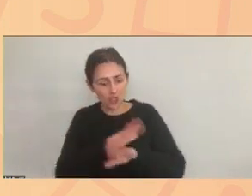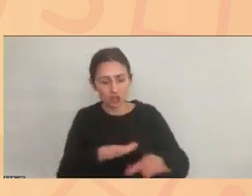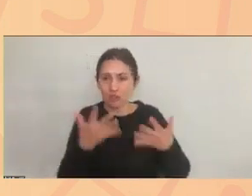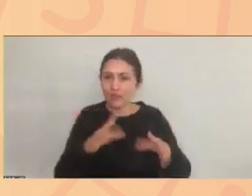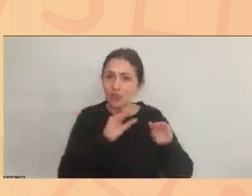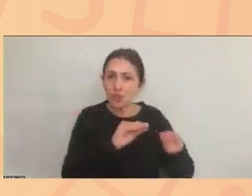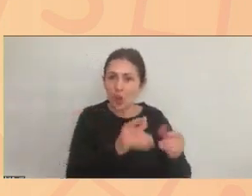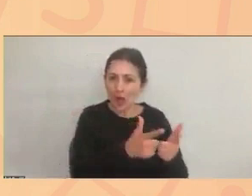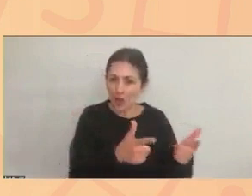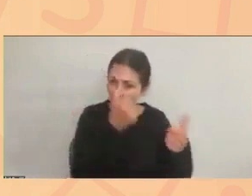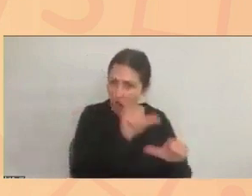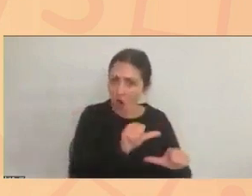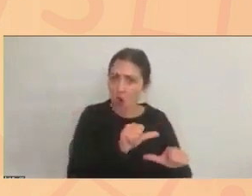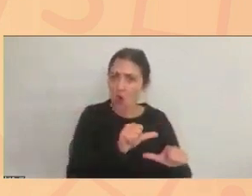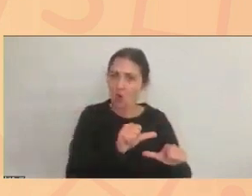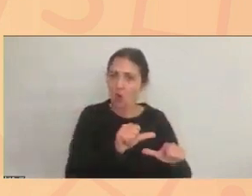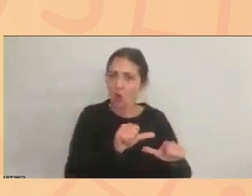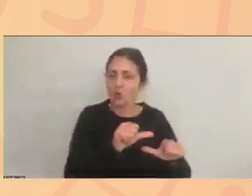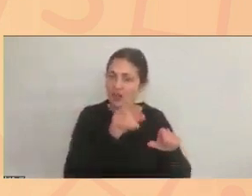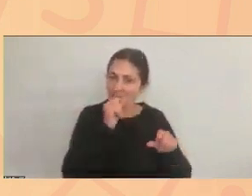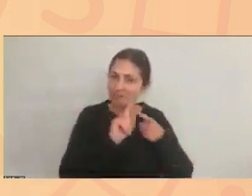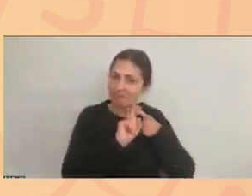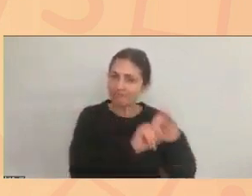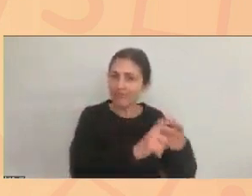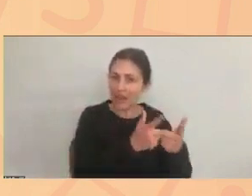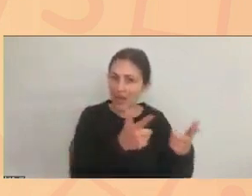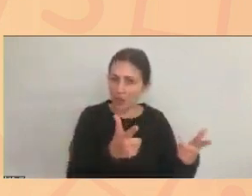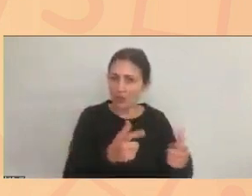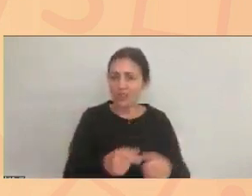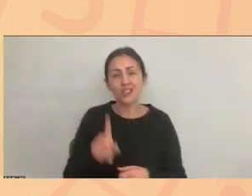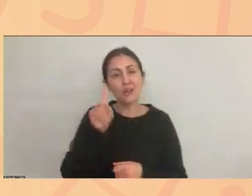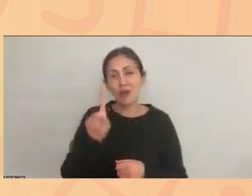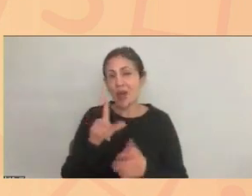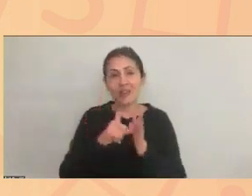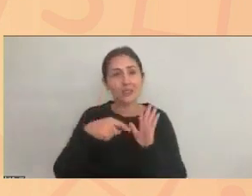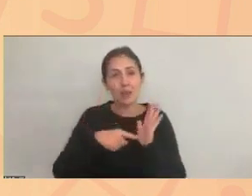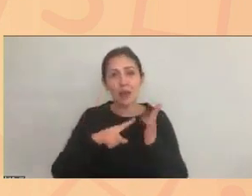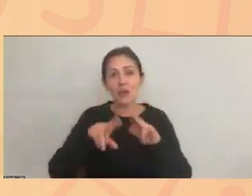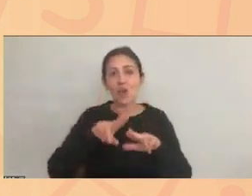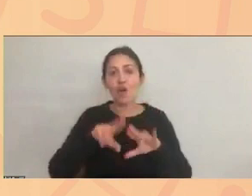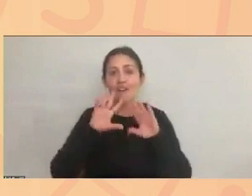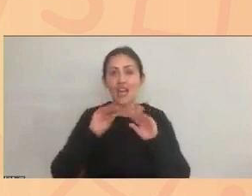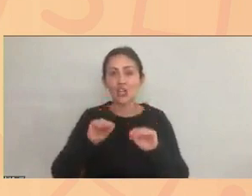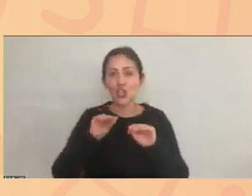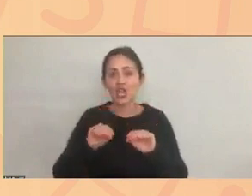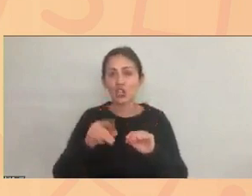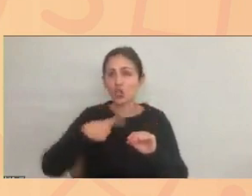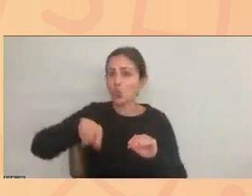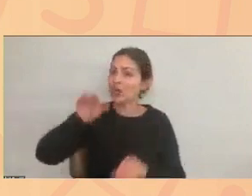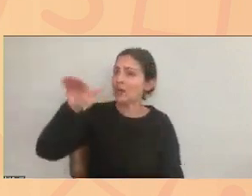there has been barriers because not realising that the education that